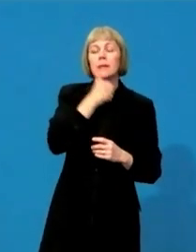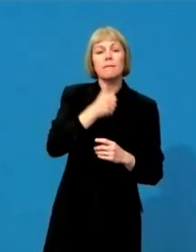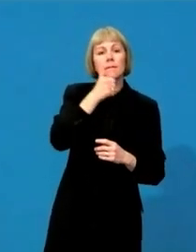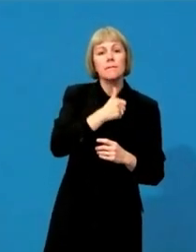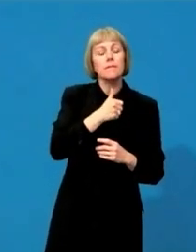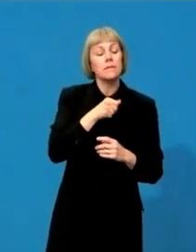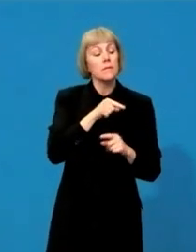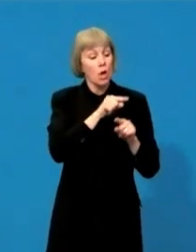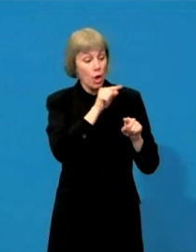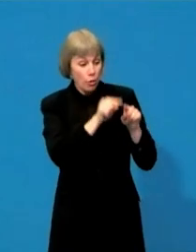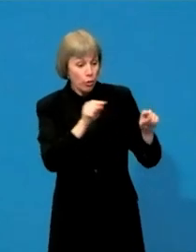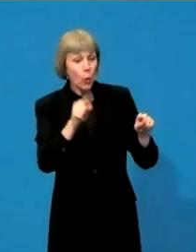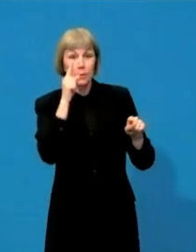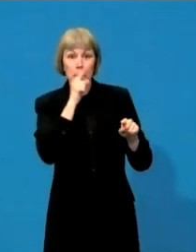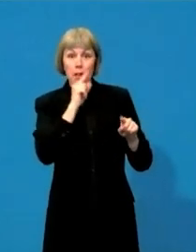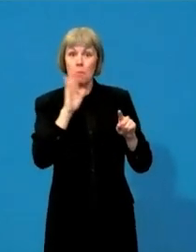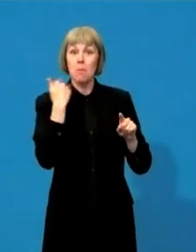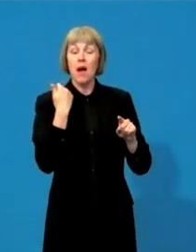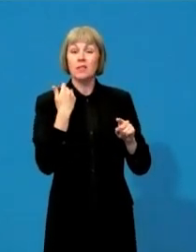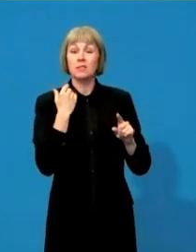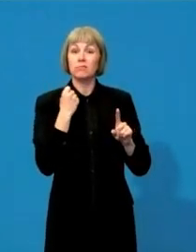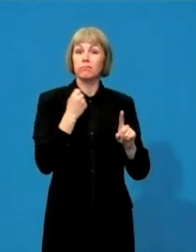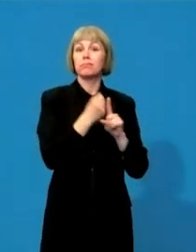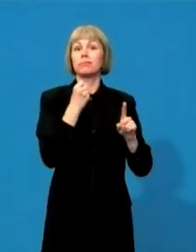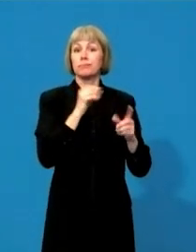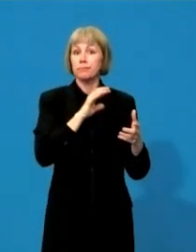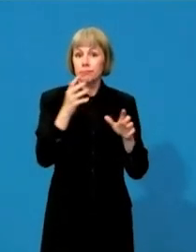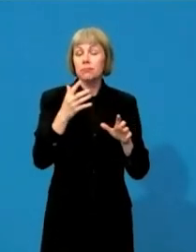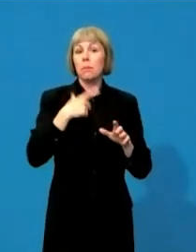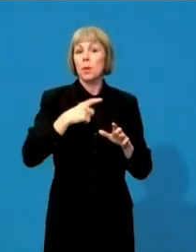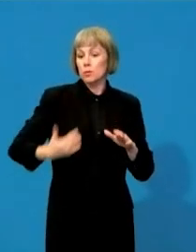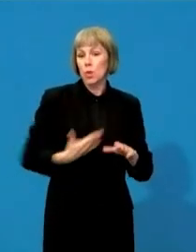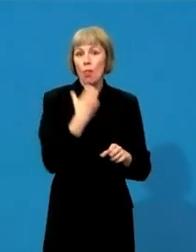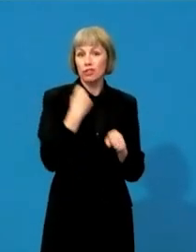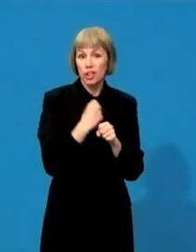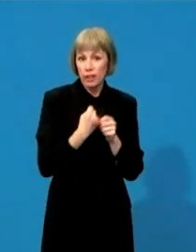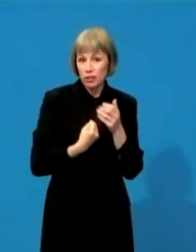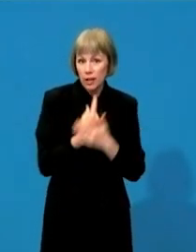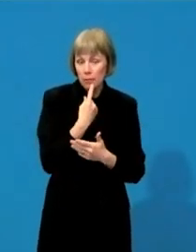been that impact of the Stolen Generation and even today with children in the child